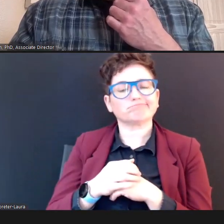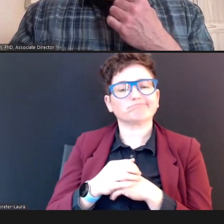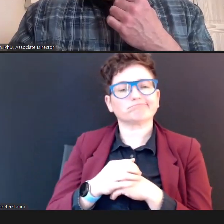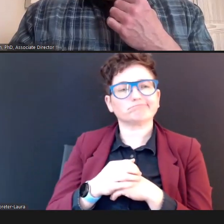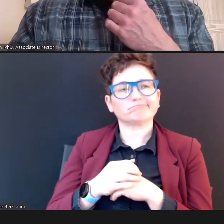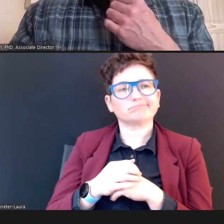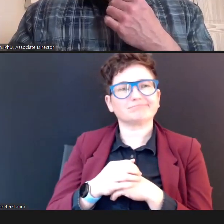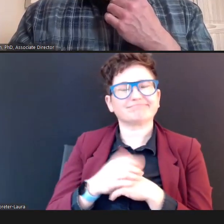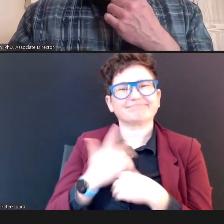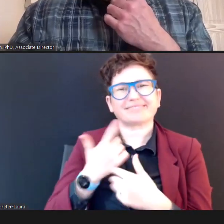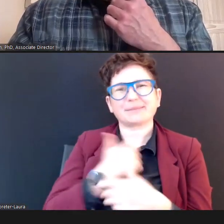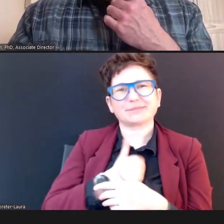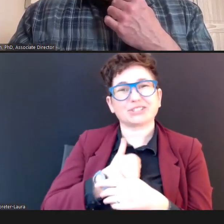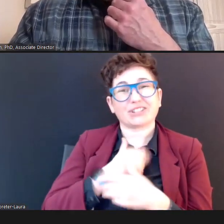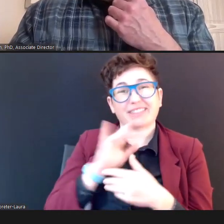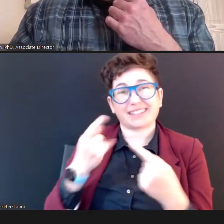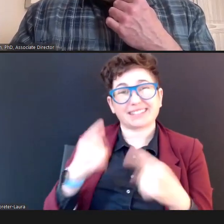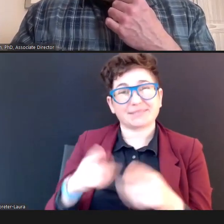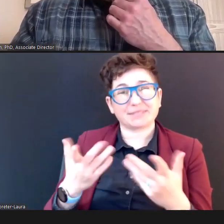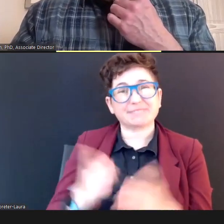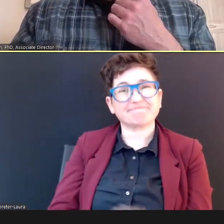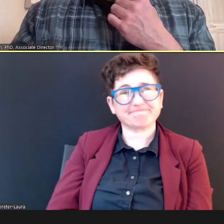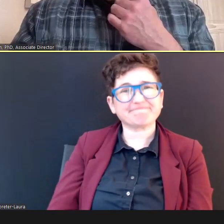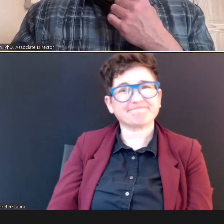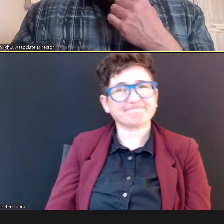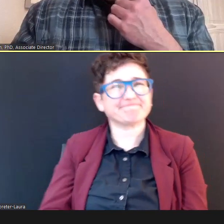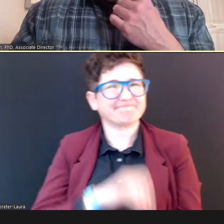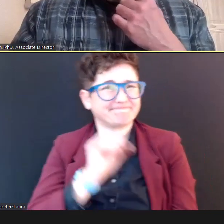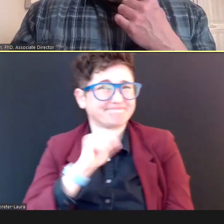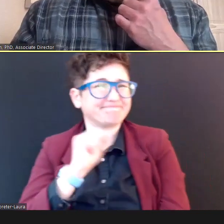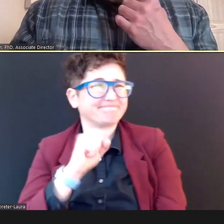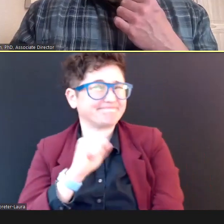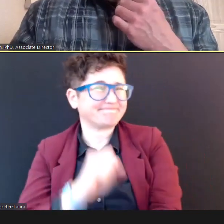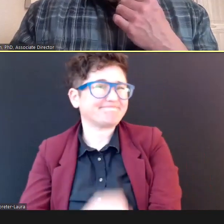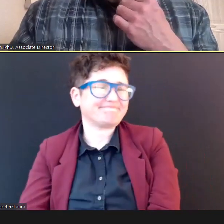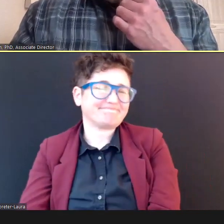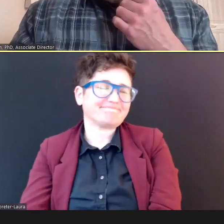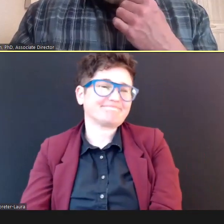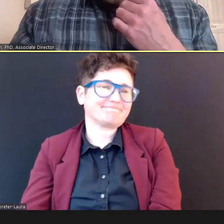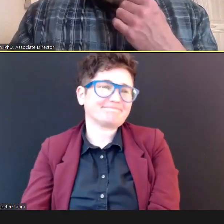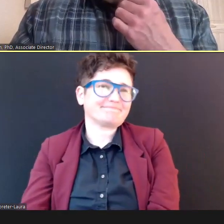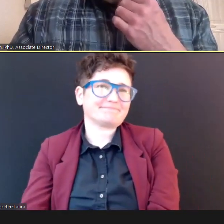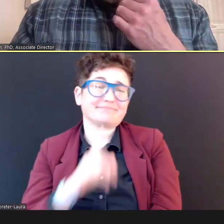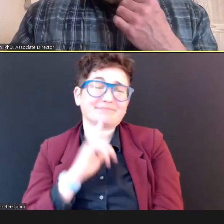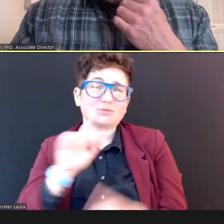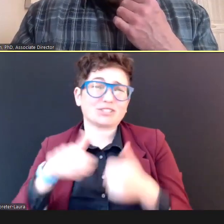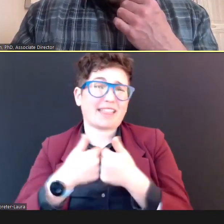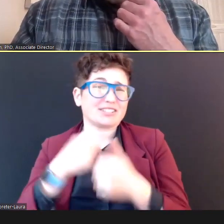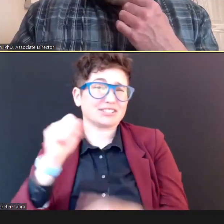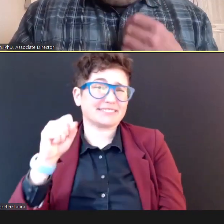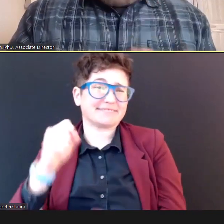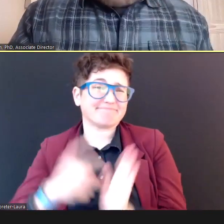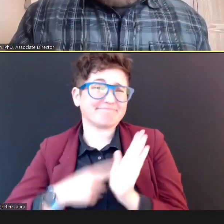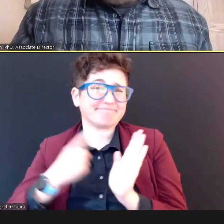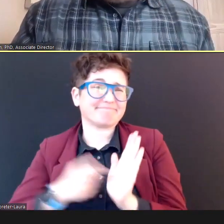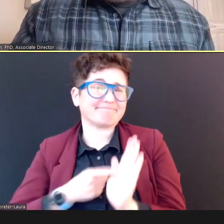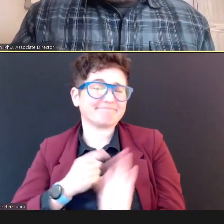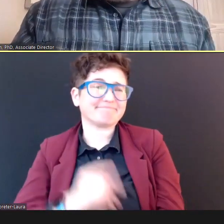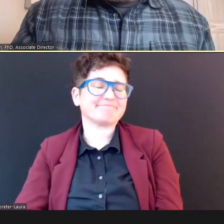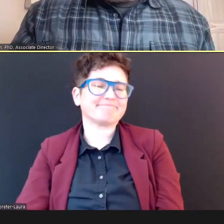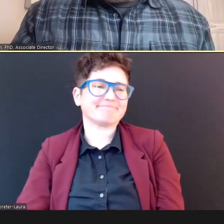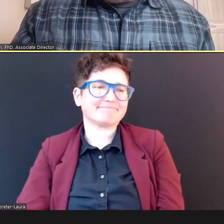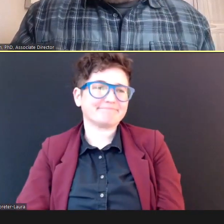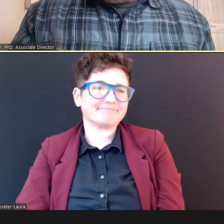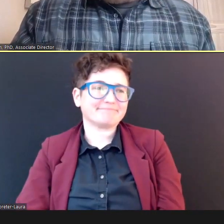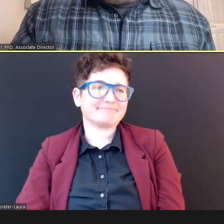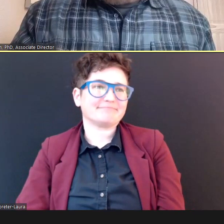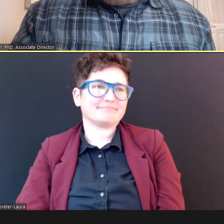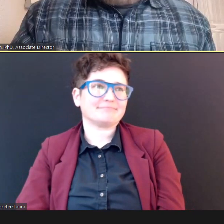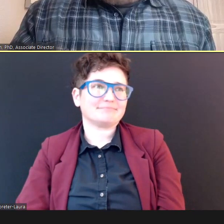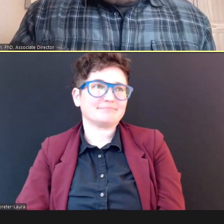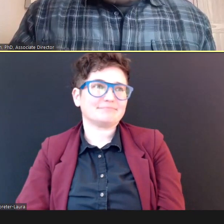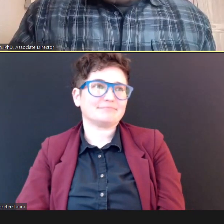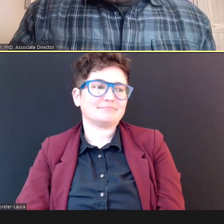sorry that that's the case